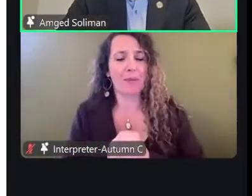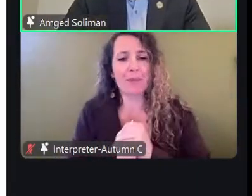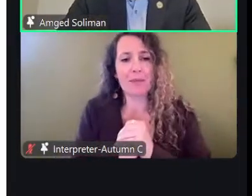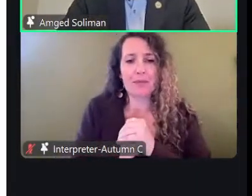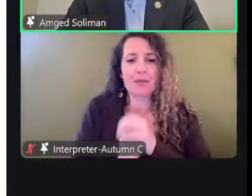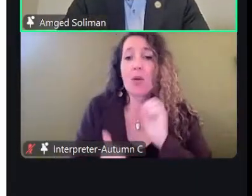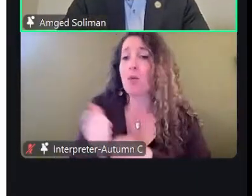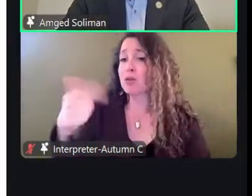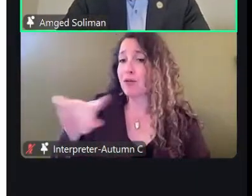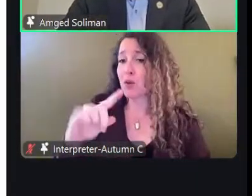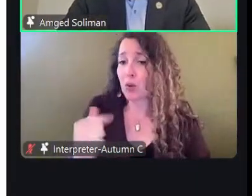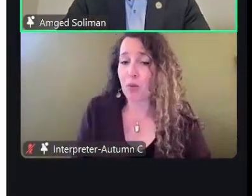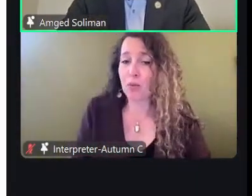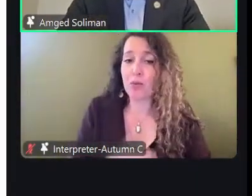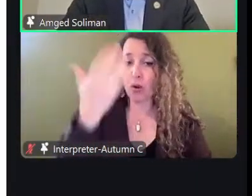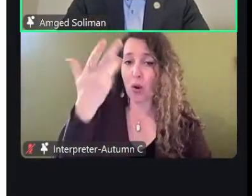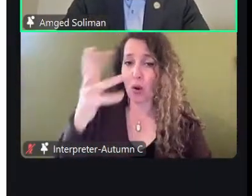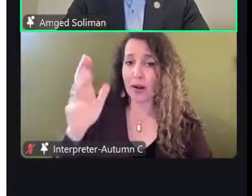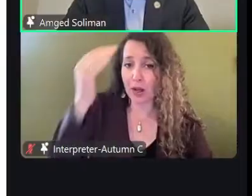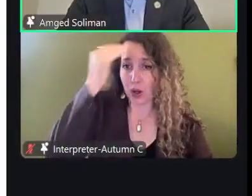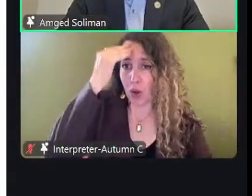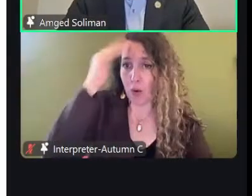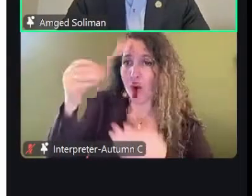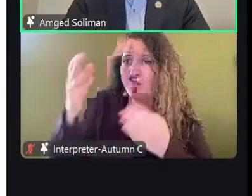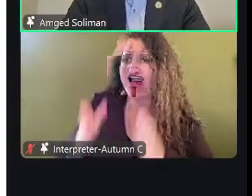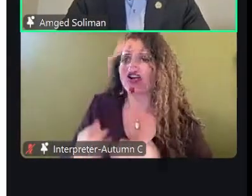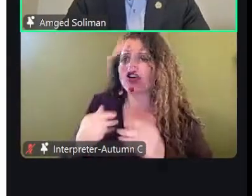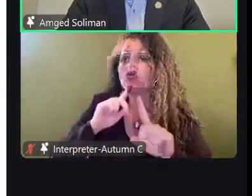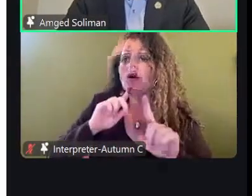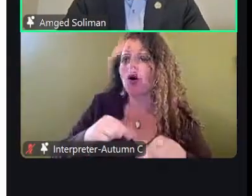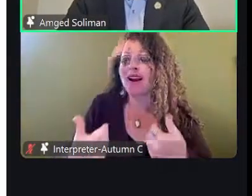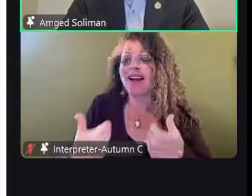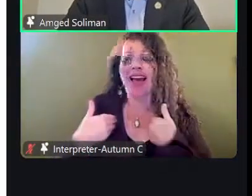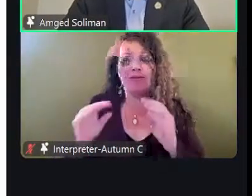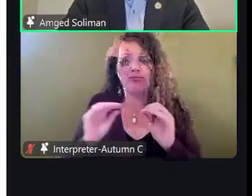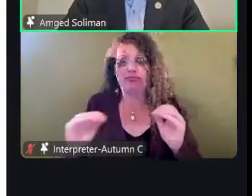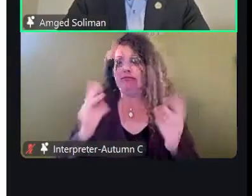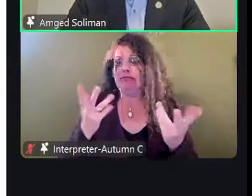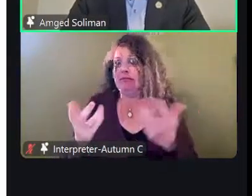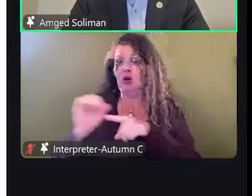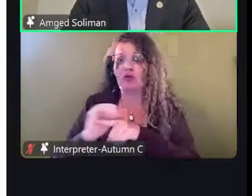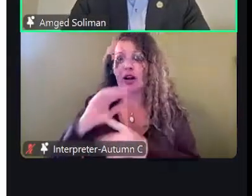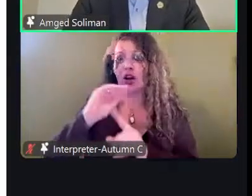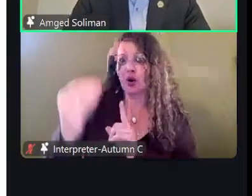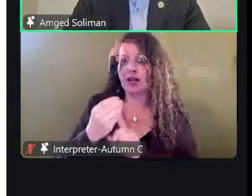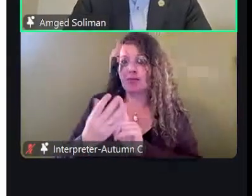know most providers report that they have had little to no training and exposure concerning